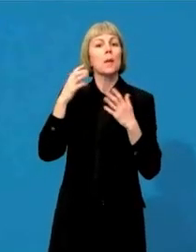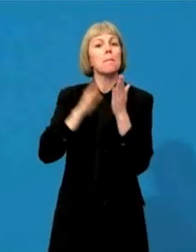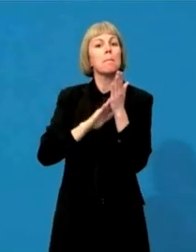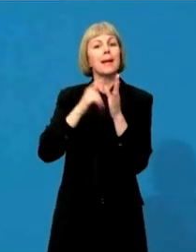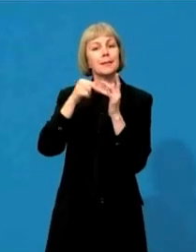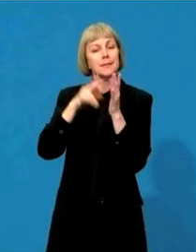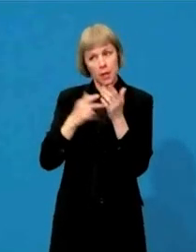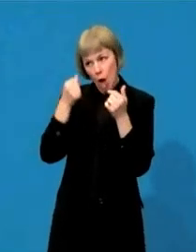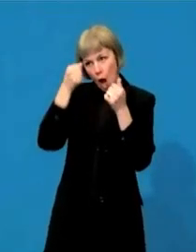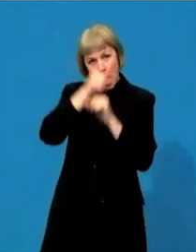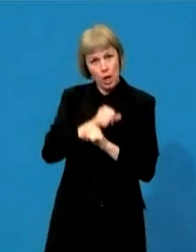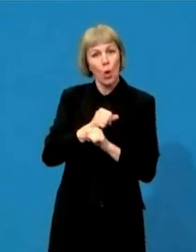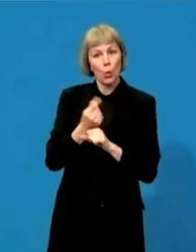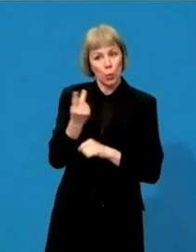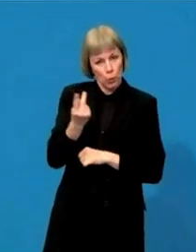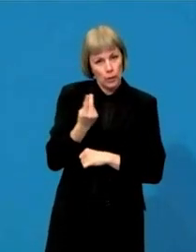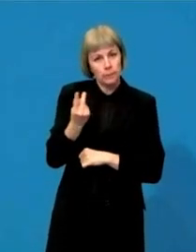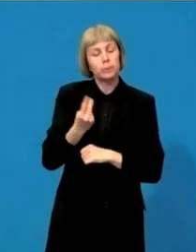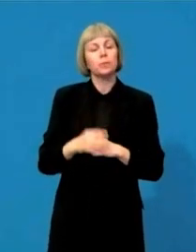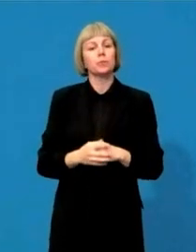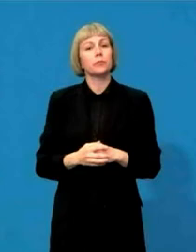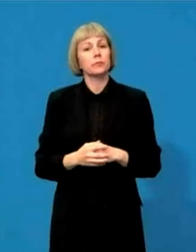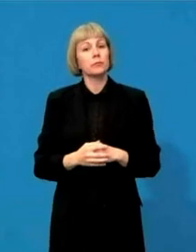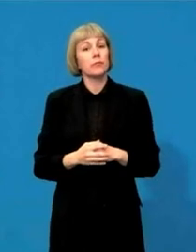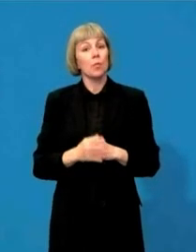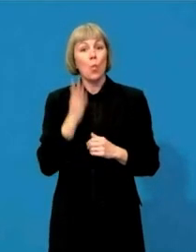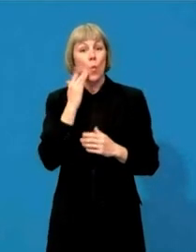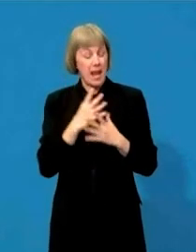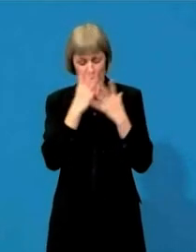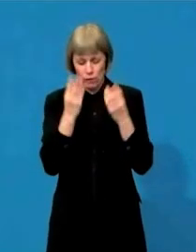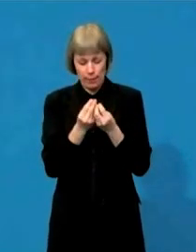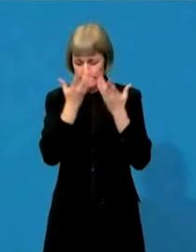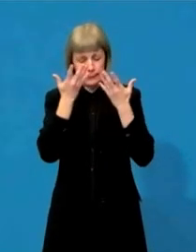and that when all this is done there's going to be recommendations made to the